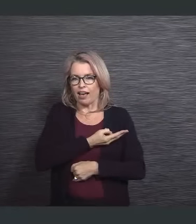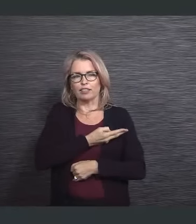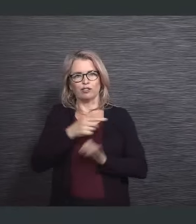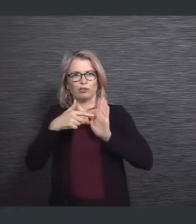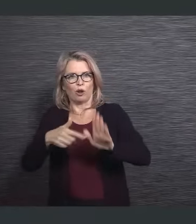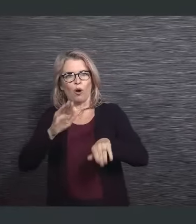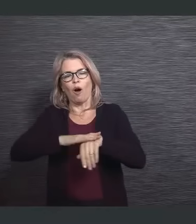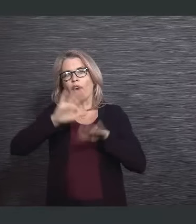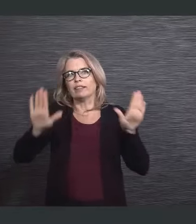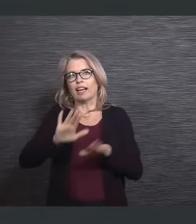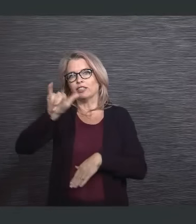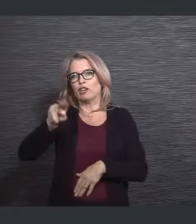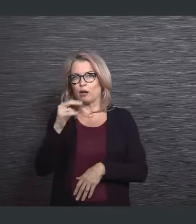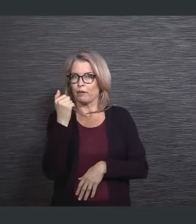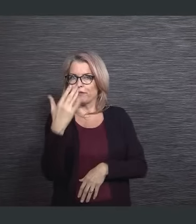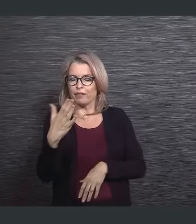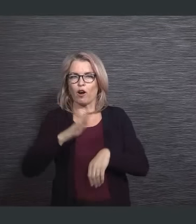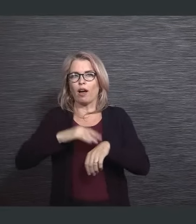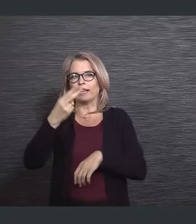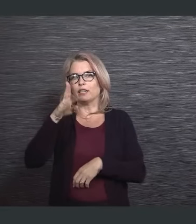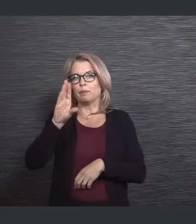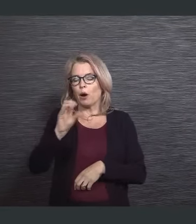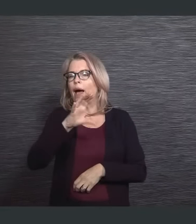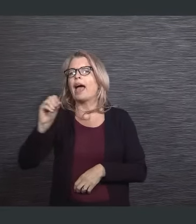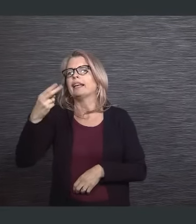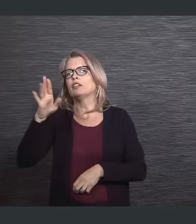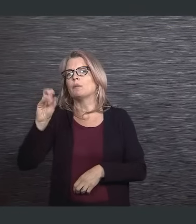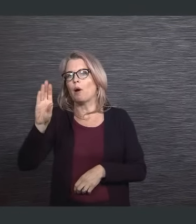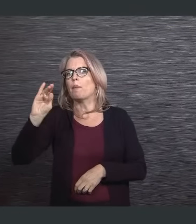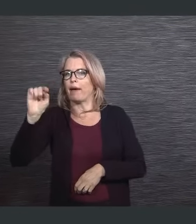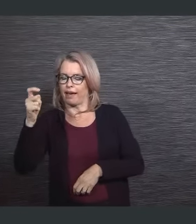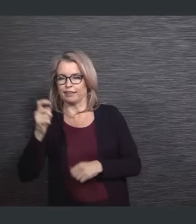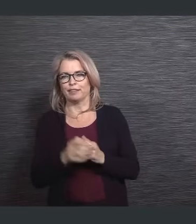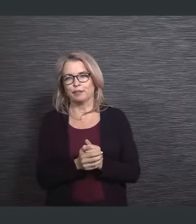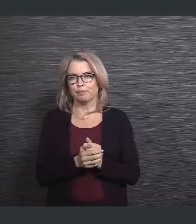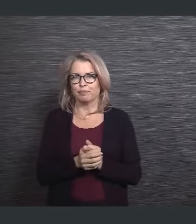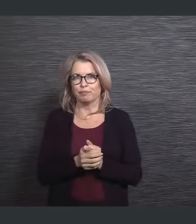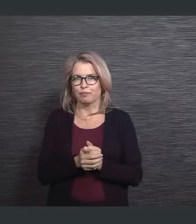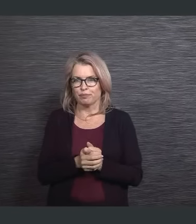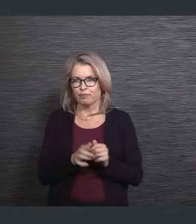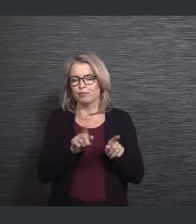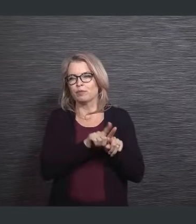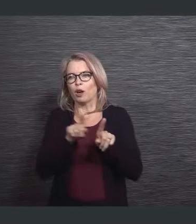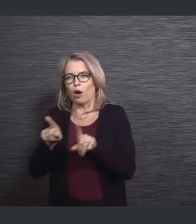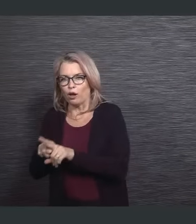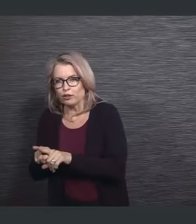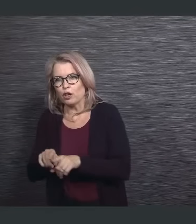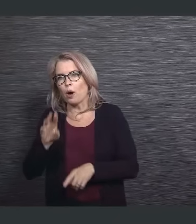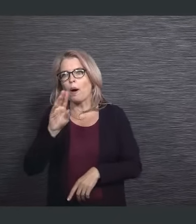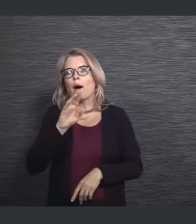on HBO and HBOMax. "Twisted Metal" and "God of War" are being